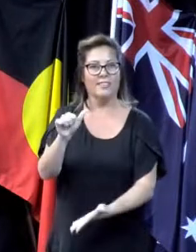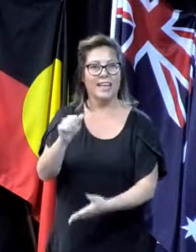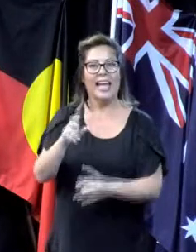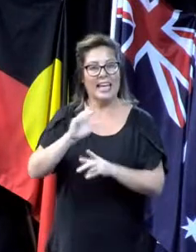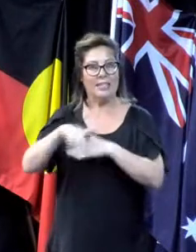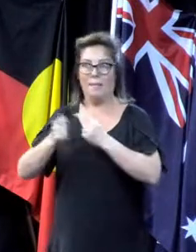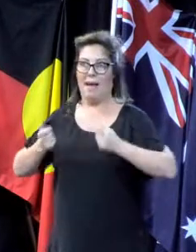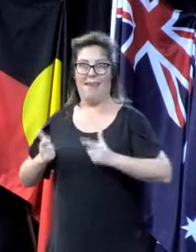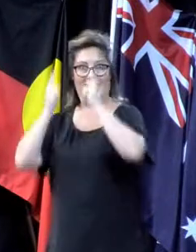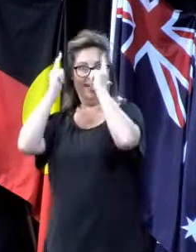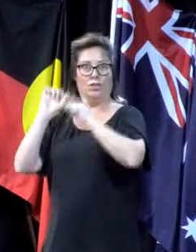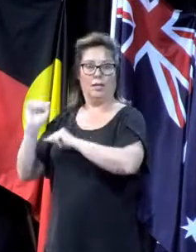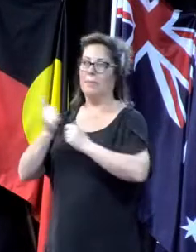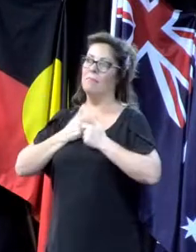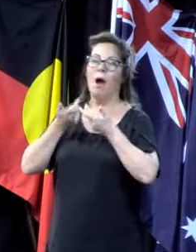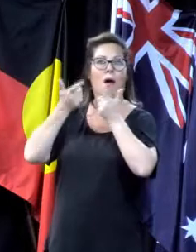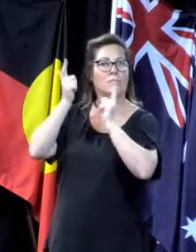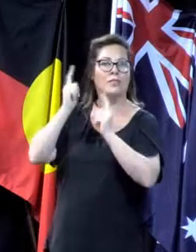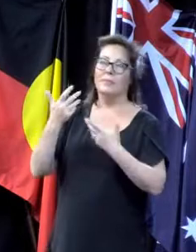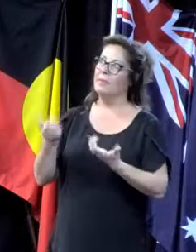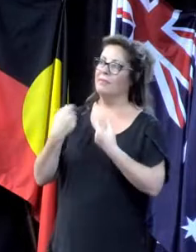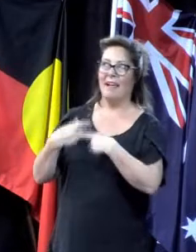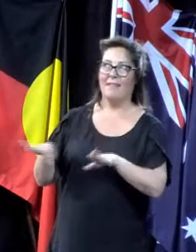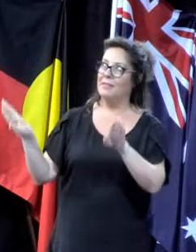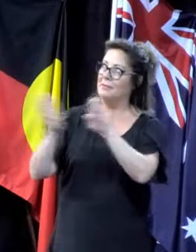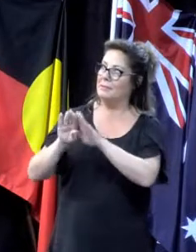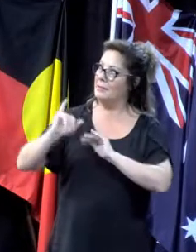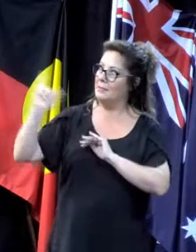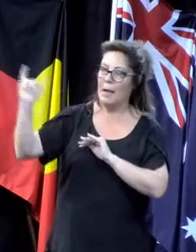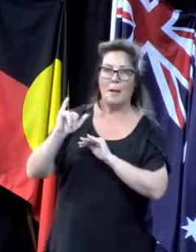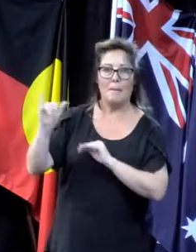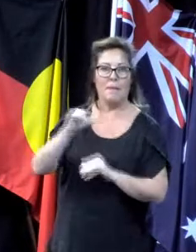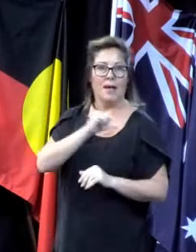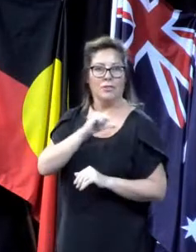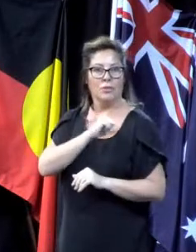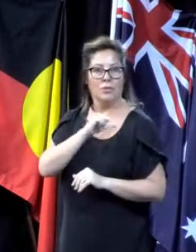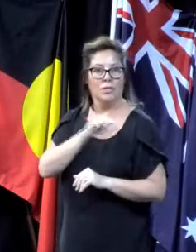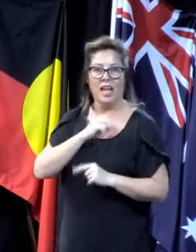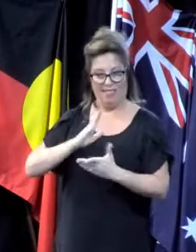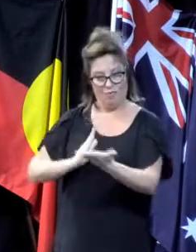My principal, we have the same shared belief in the rights of every child.